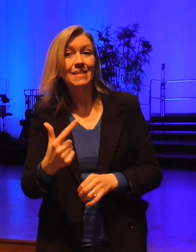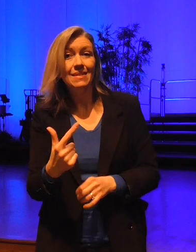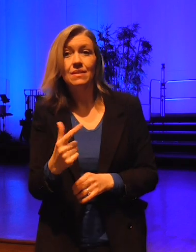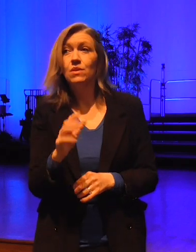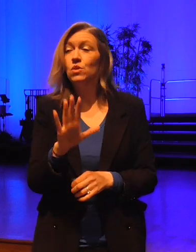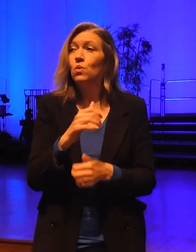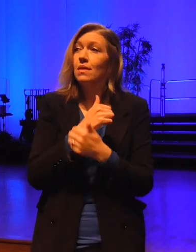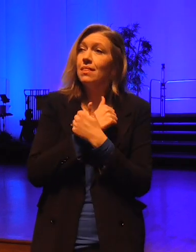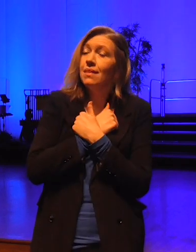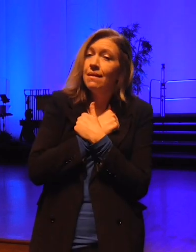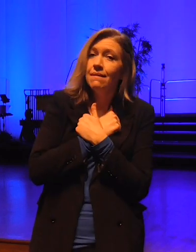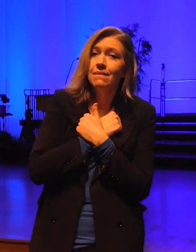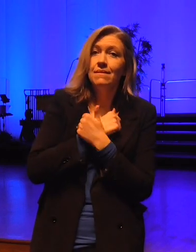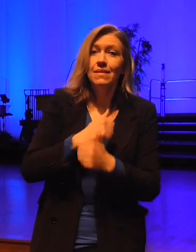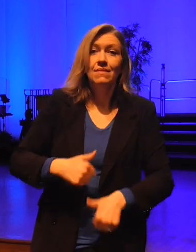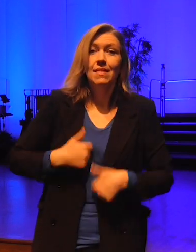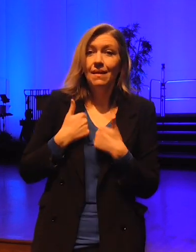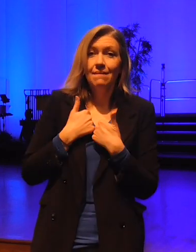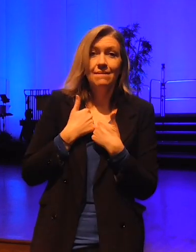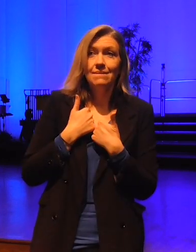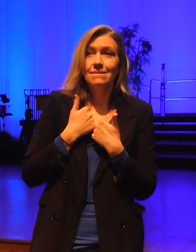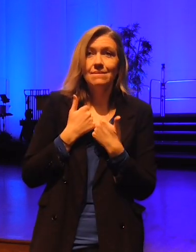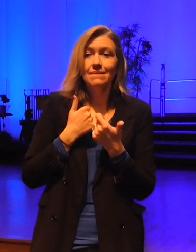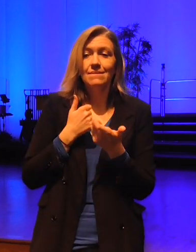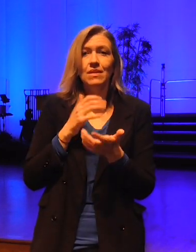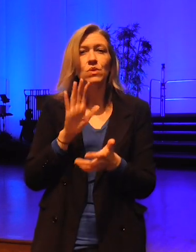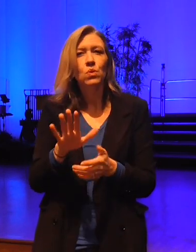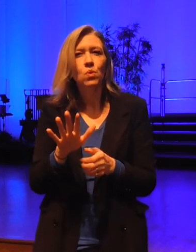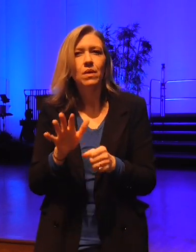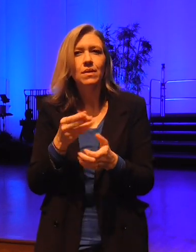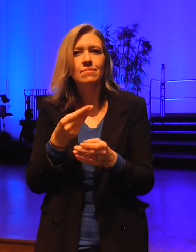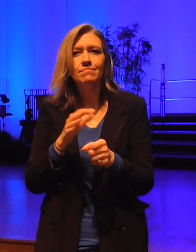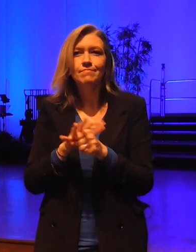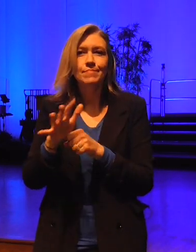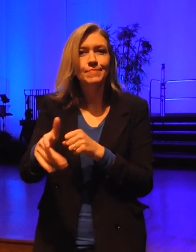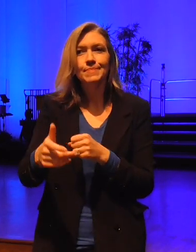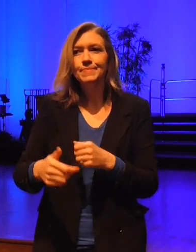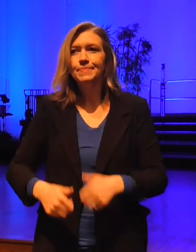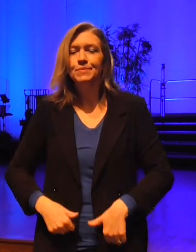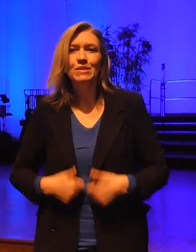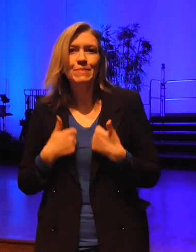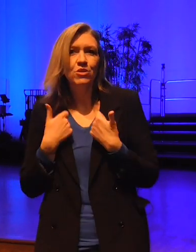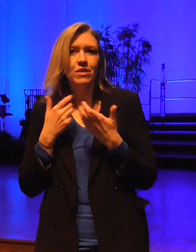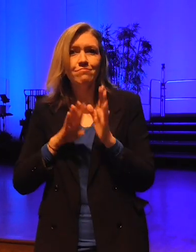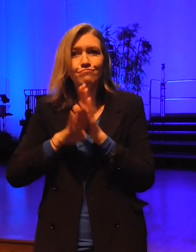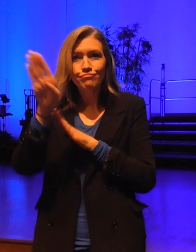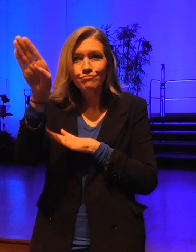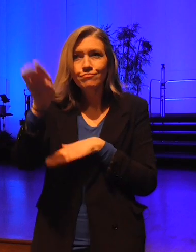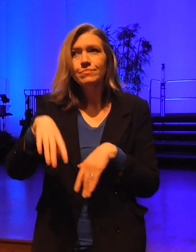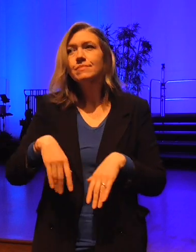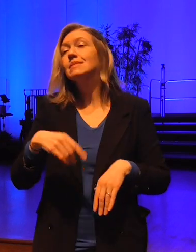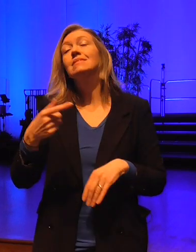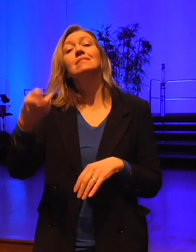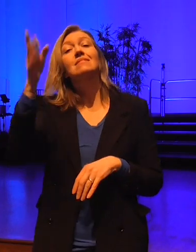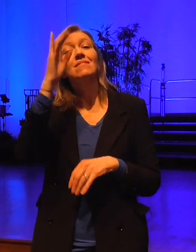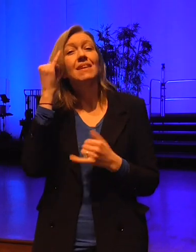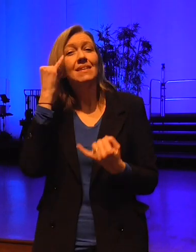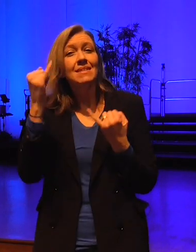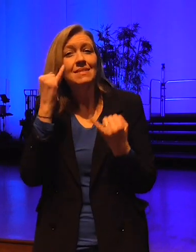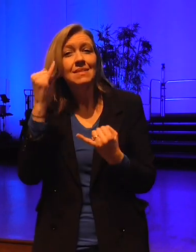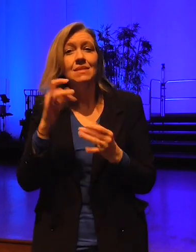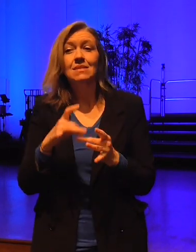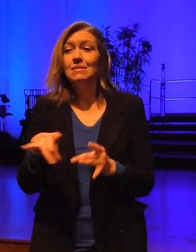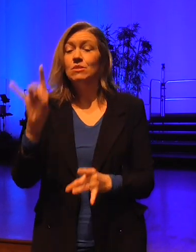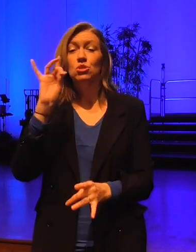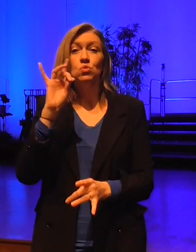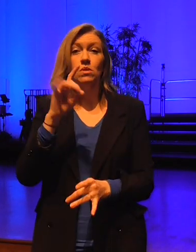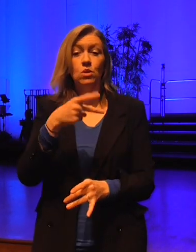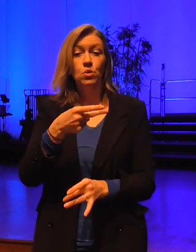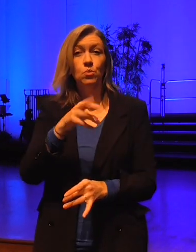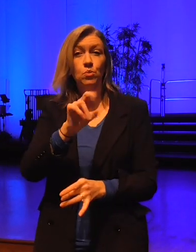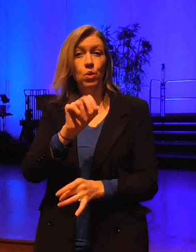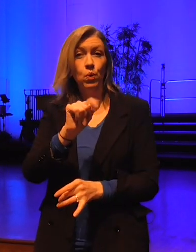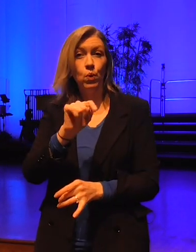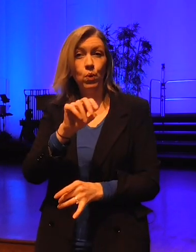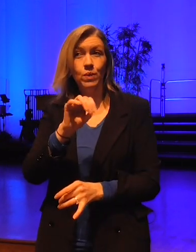of life for your Prosperity the Divine idea the spiritual prototype represents what is and your